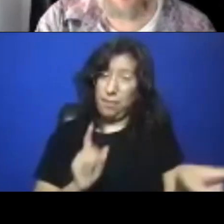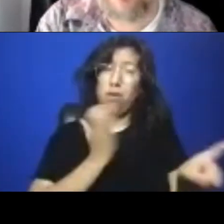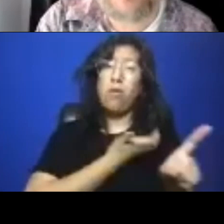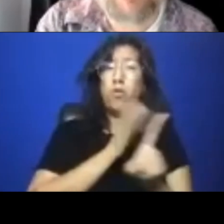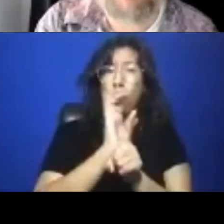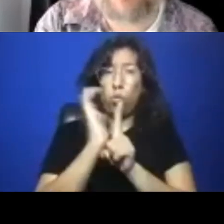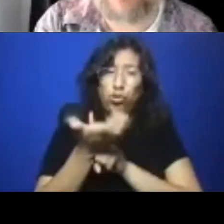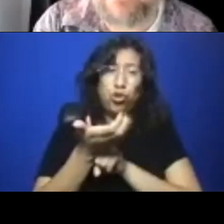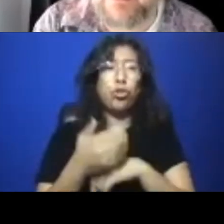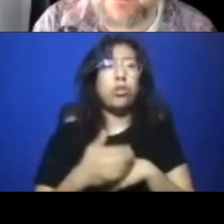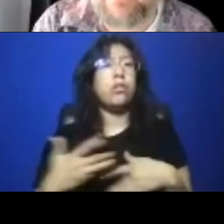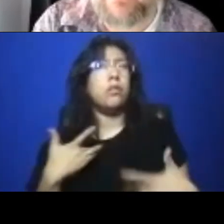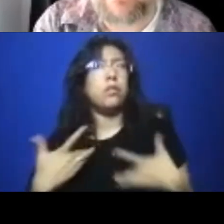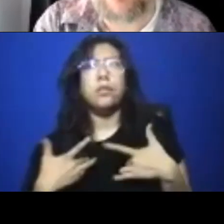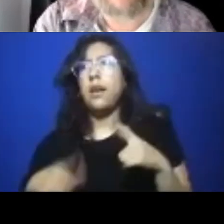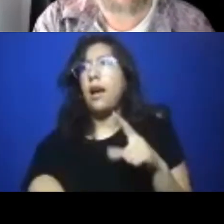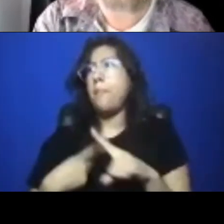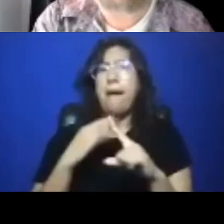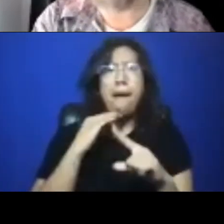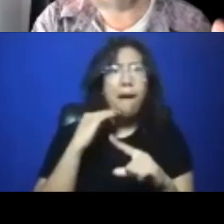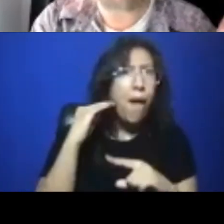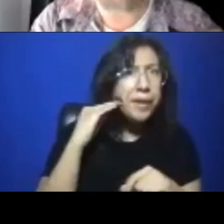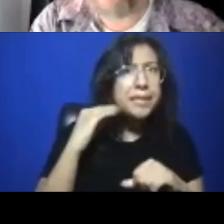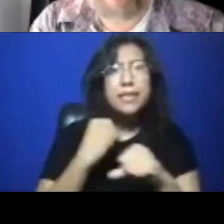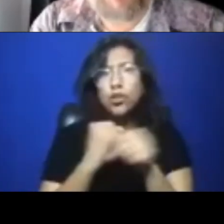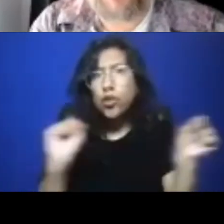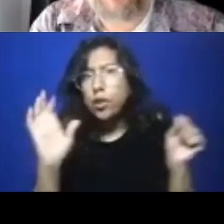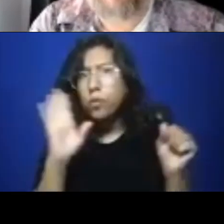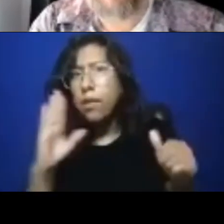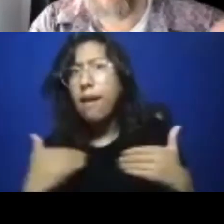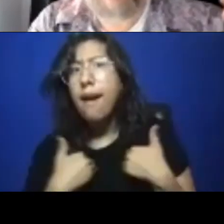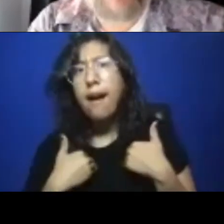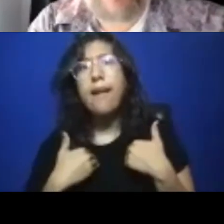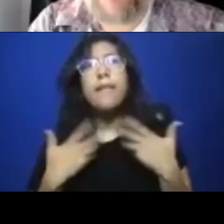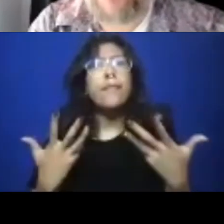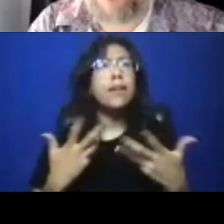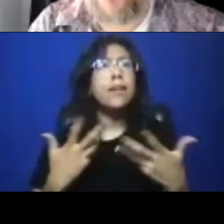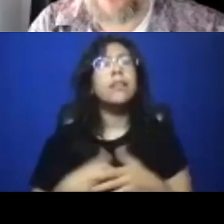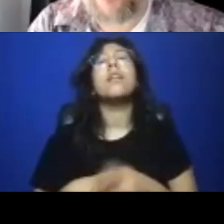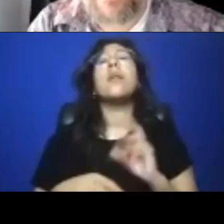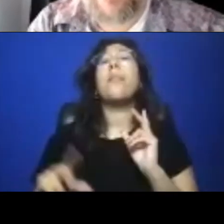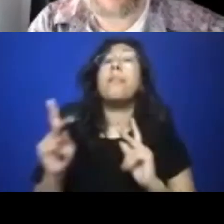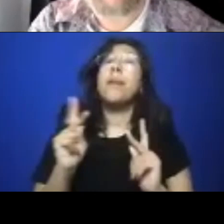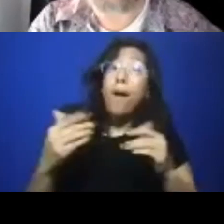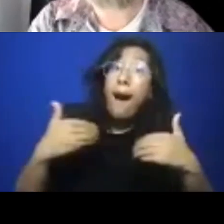worries about housing security, and these are presuming that people have employment or housing.